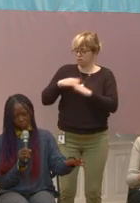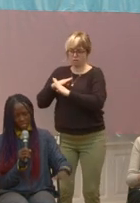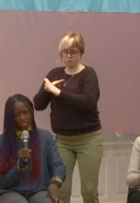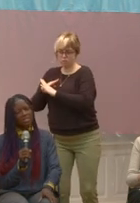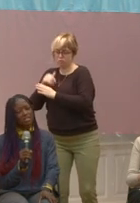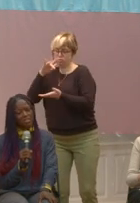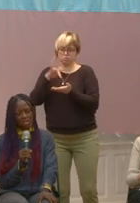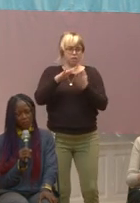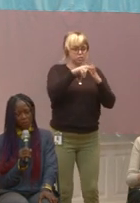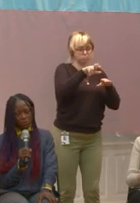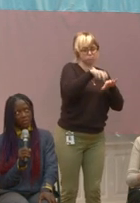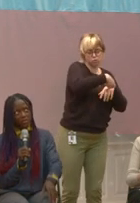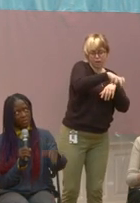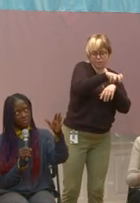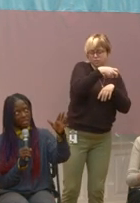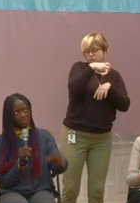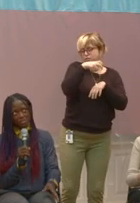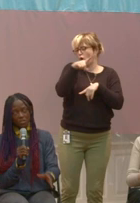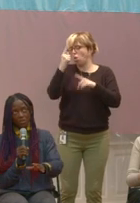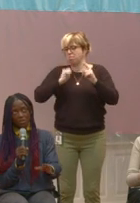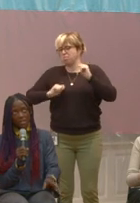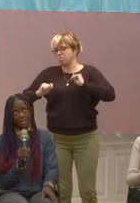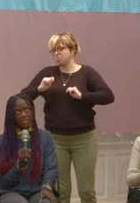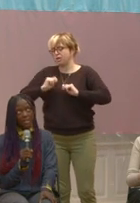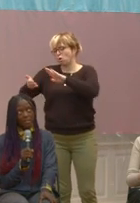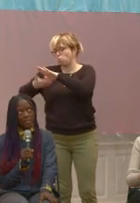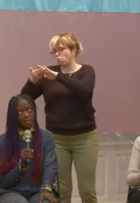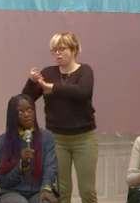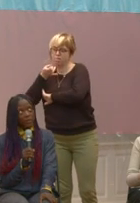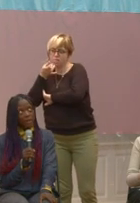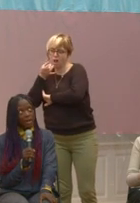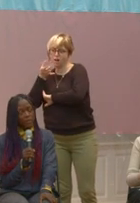screens; and, only the theater technicians on the lights. And I